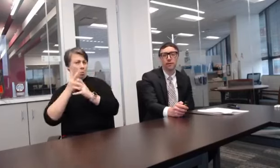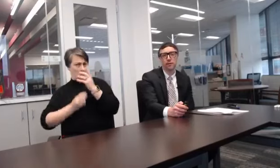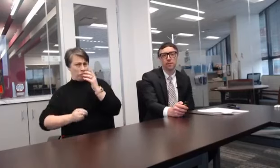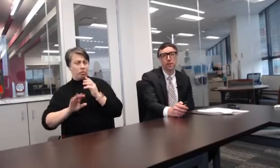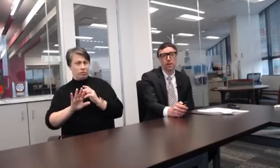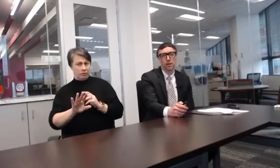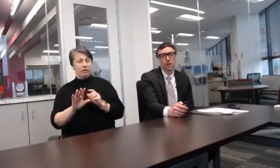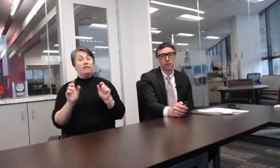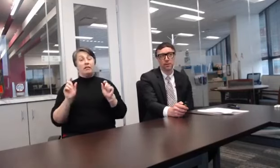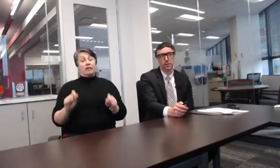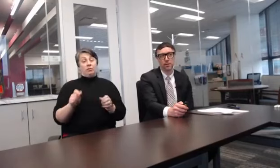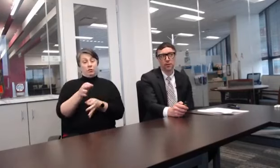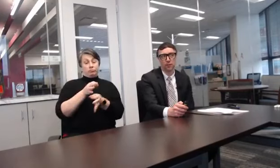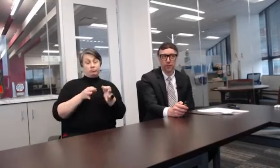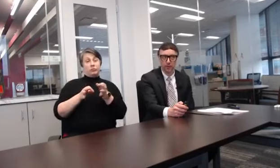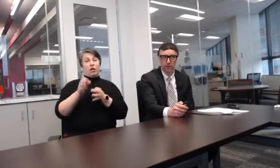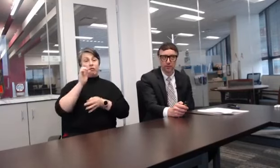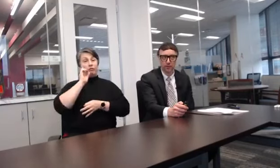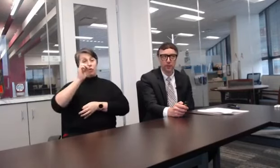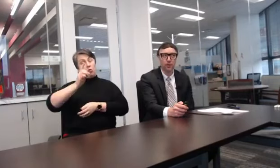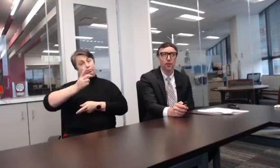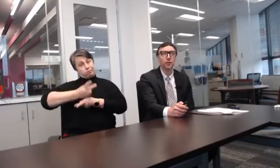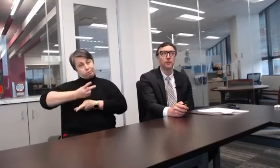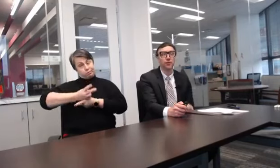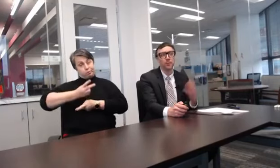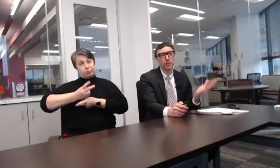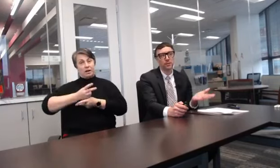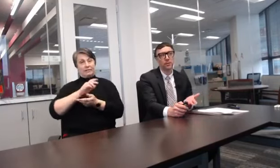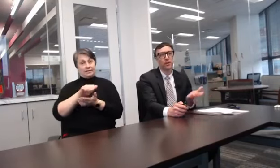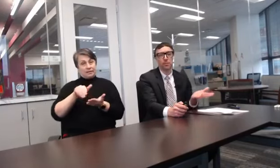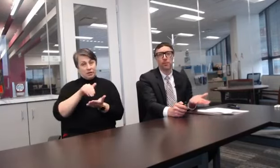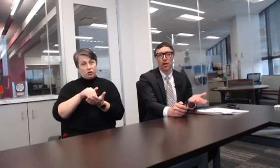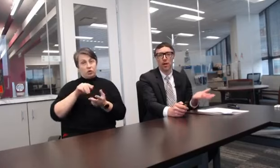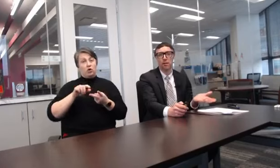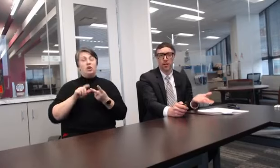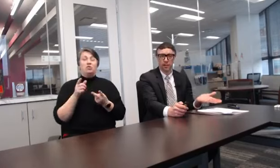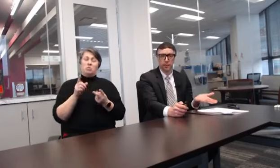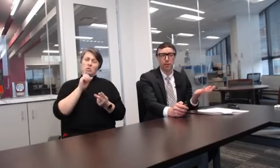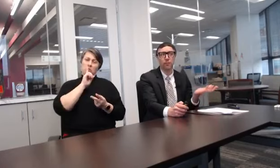in an intermediate care facility or developmental center. So basically they provide like I said,